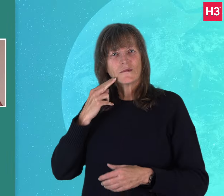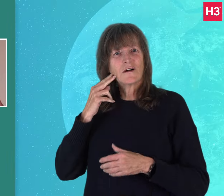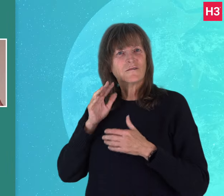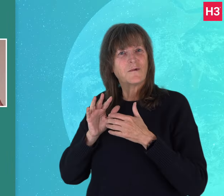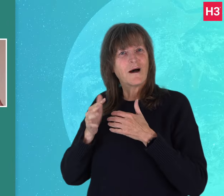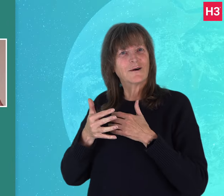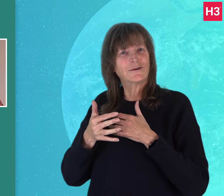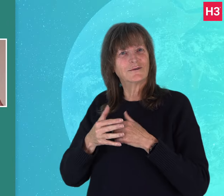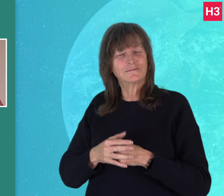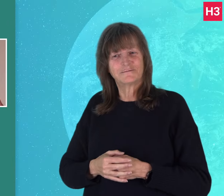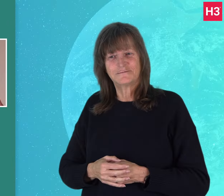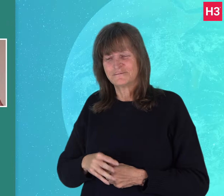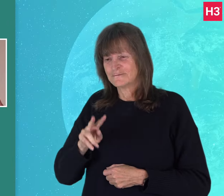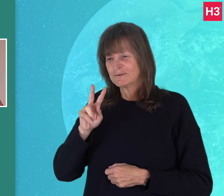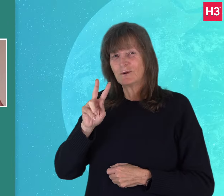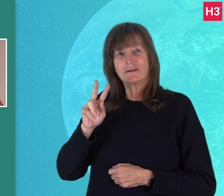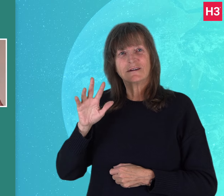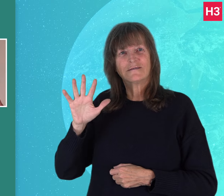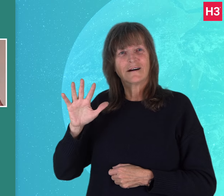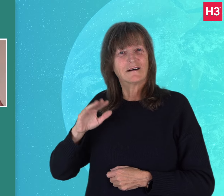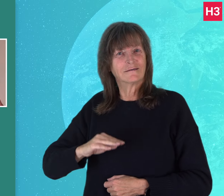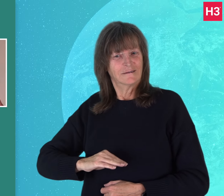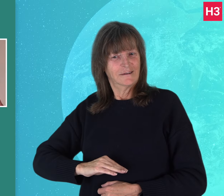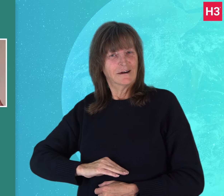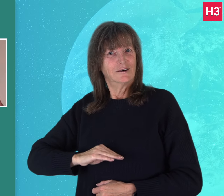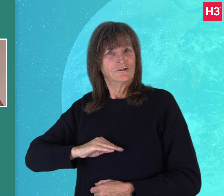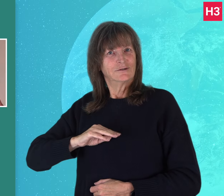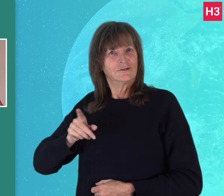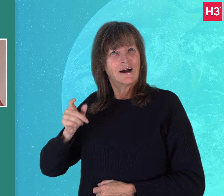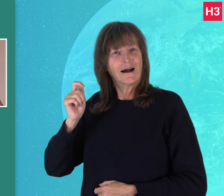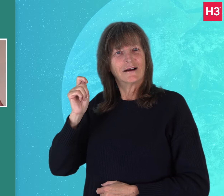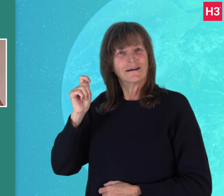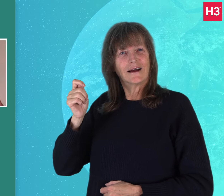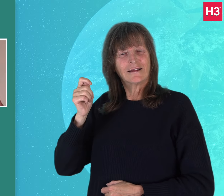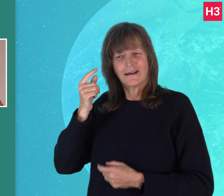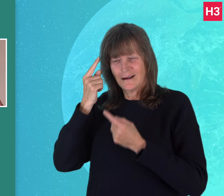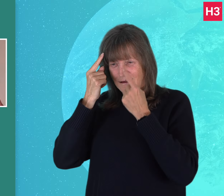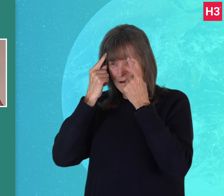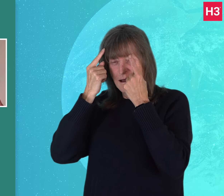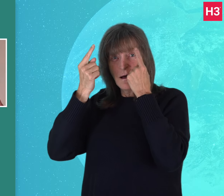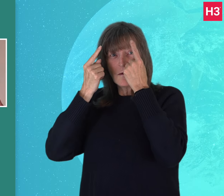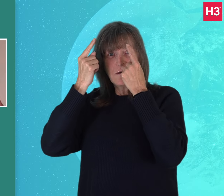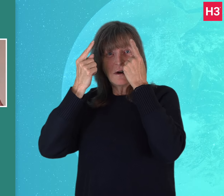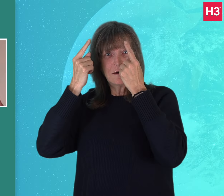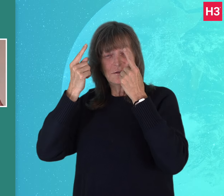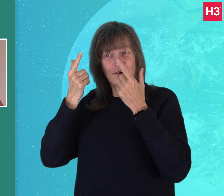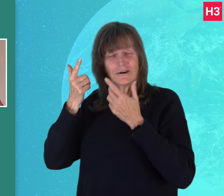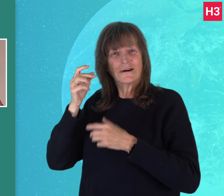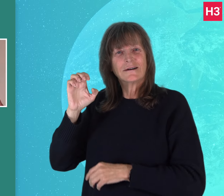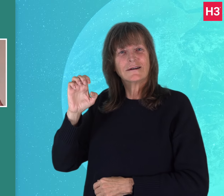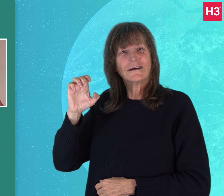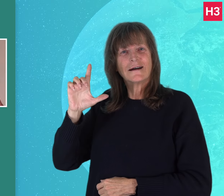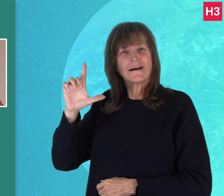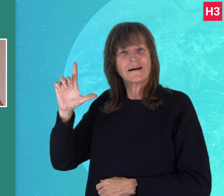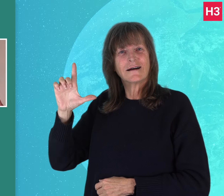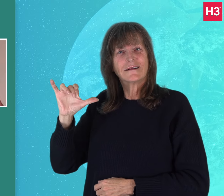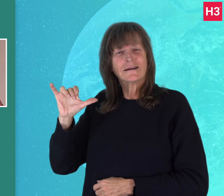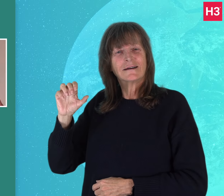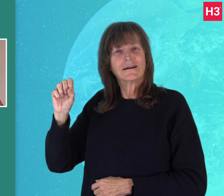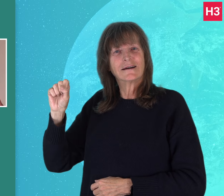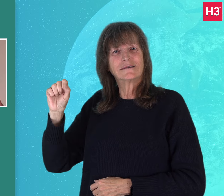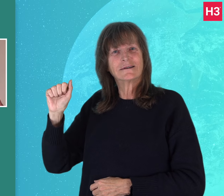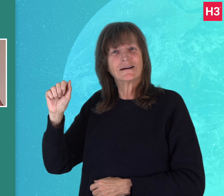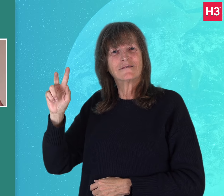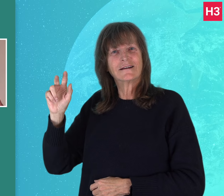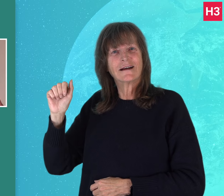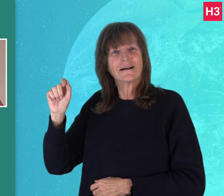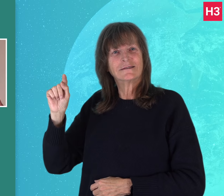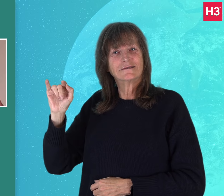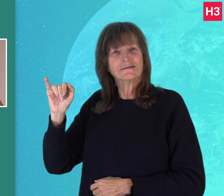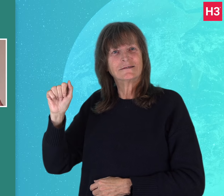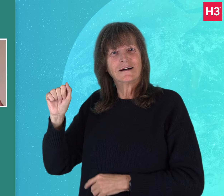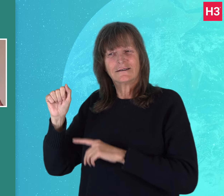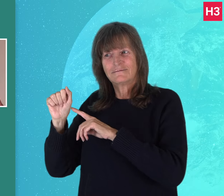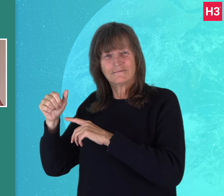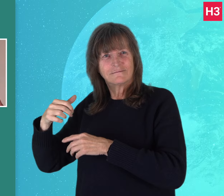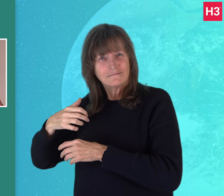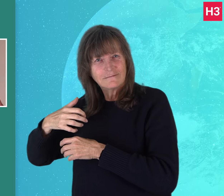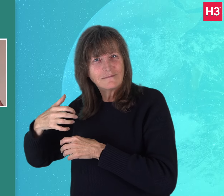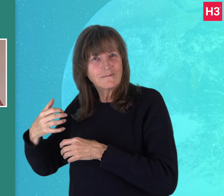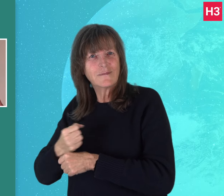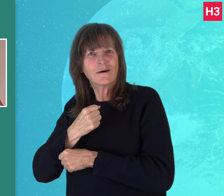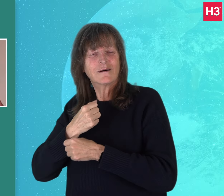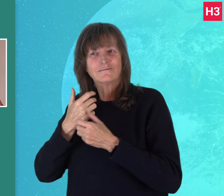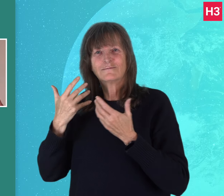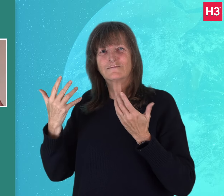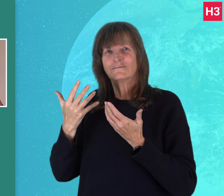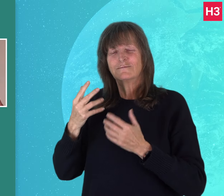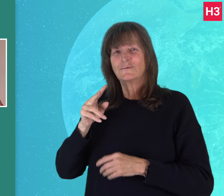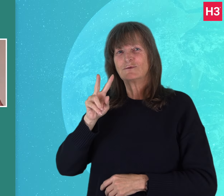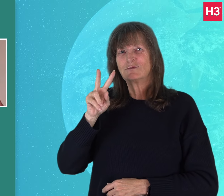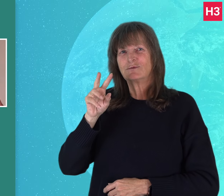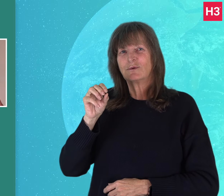A 25-year-old Kenyan innovator, Elly Savatia, has won the 2025 Africa Prize